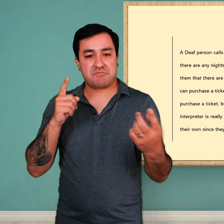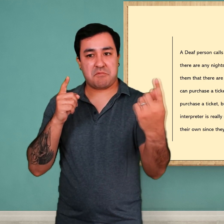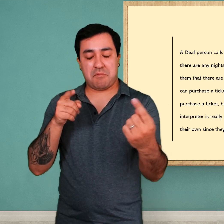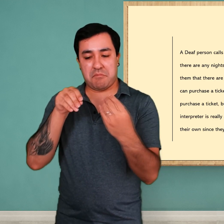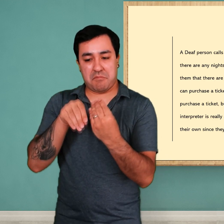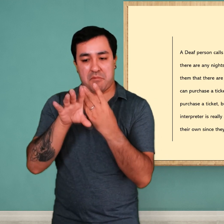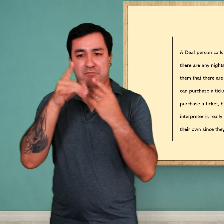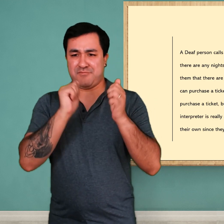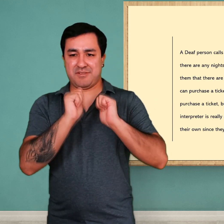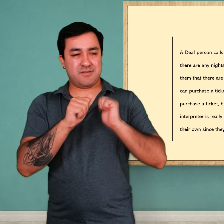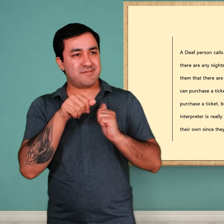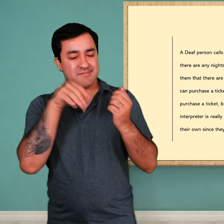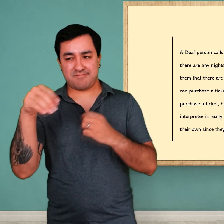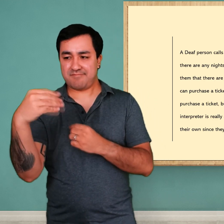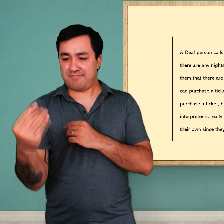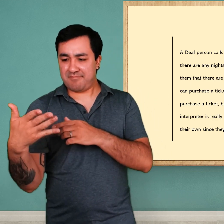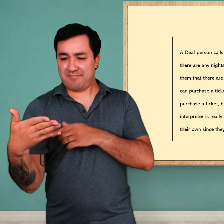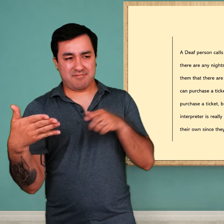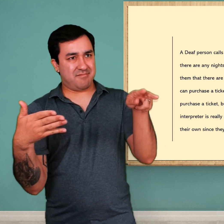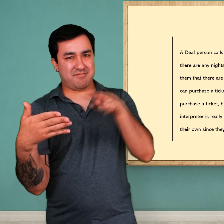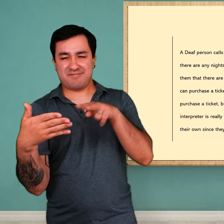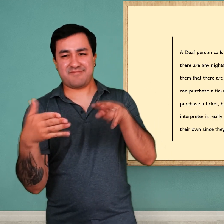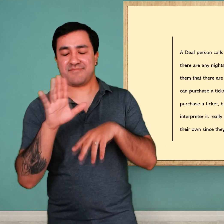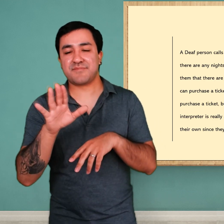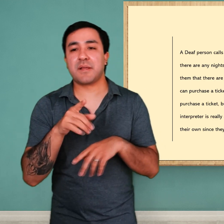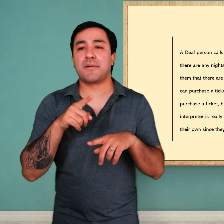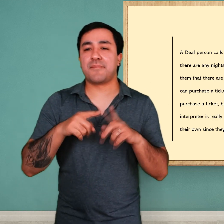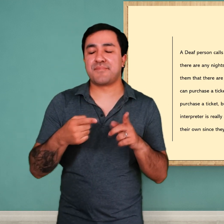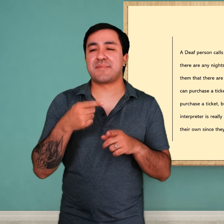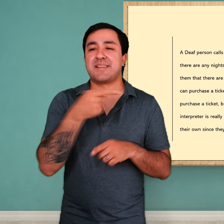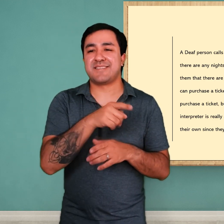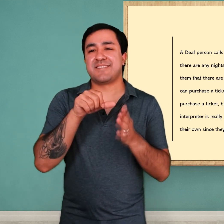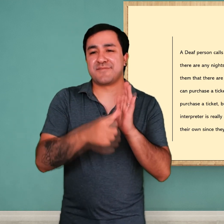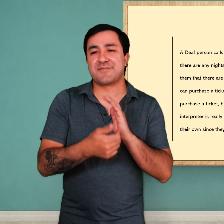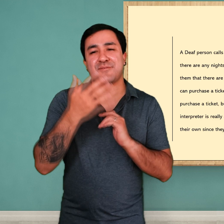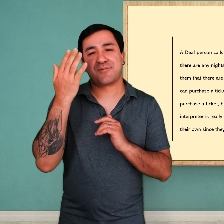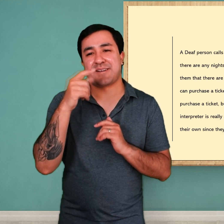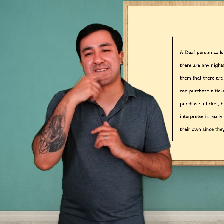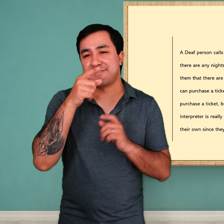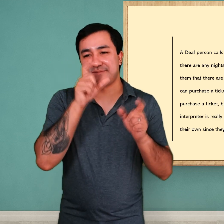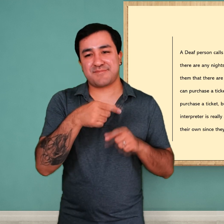interpreting business. Although VRS would not be an appropriate solution for this scenario,